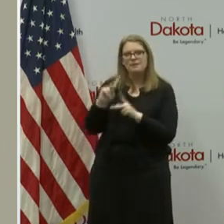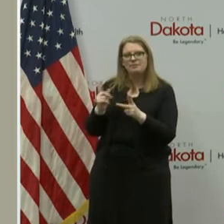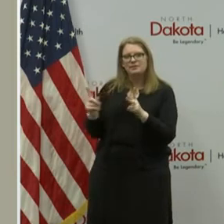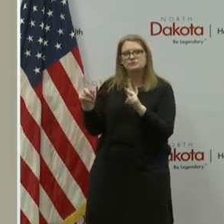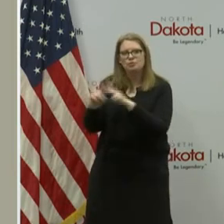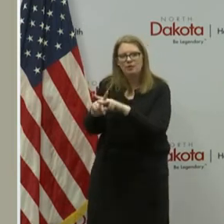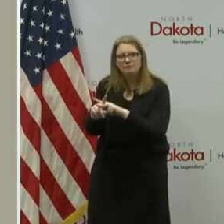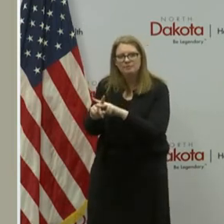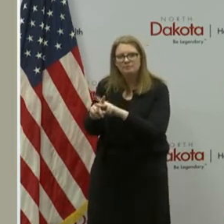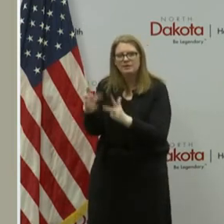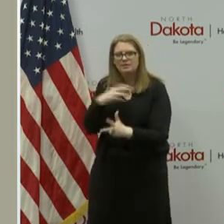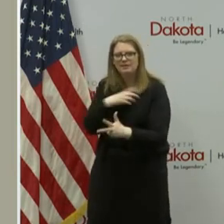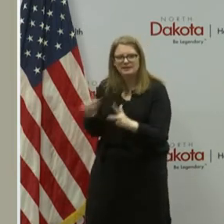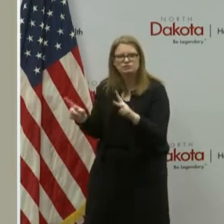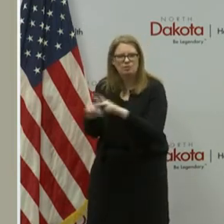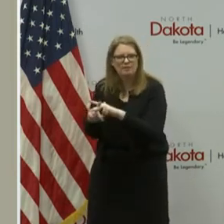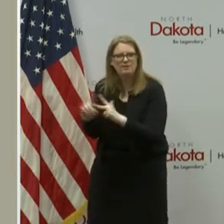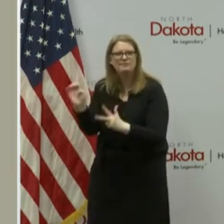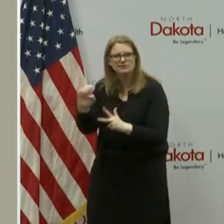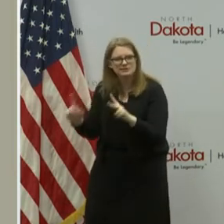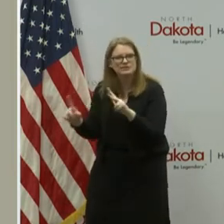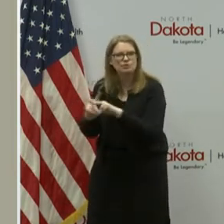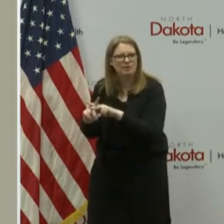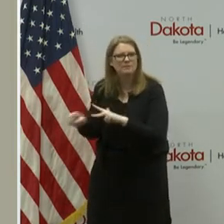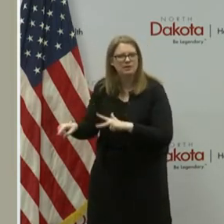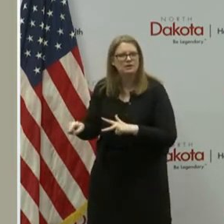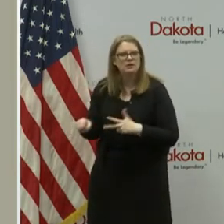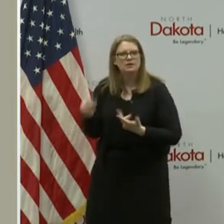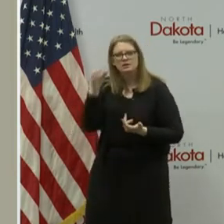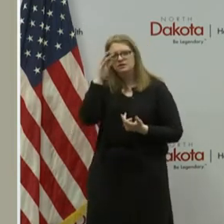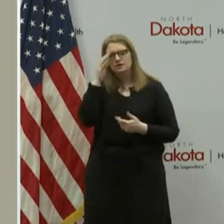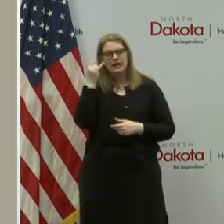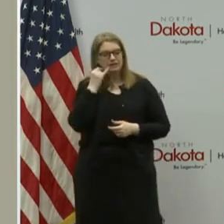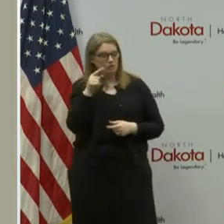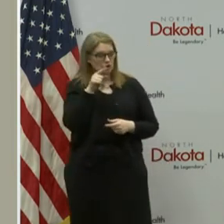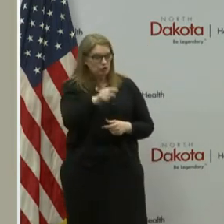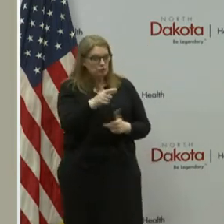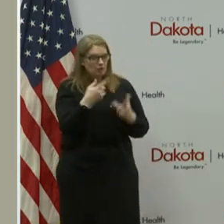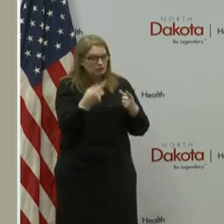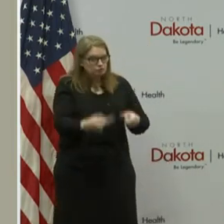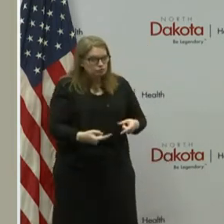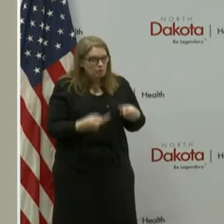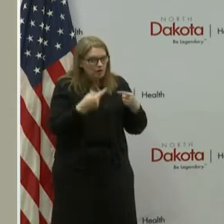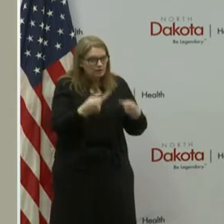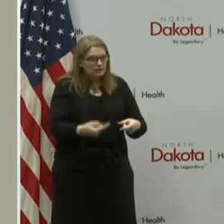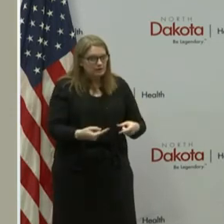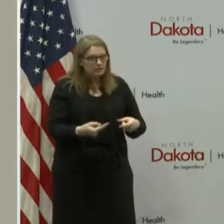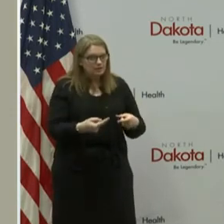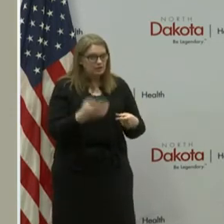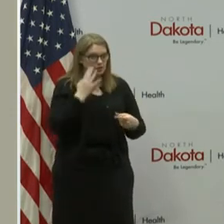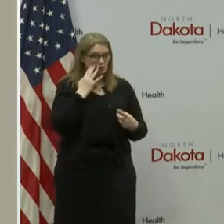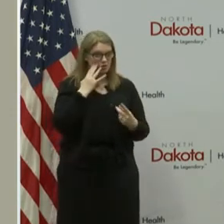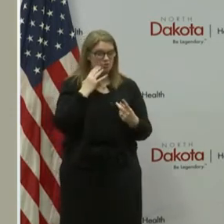COMPLETE RESCUE BREATHING OR CHEST COMPRESSIONS, STAY WITH THE INDIVIDUAL UNTIL ASSISTANCE ARRIVES. IF YOU'RE SOMEONE WHO IS ALSO